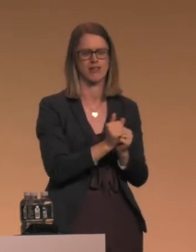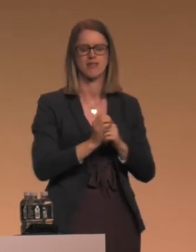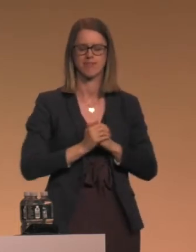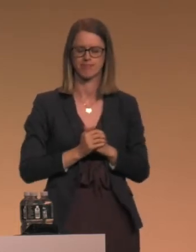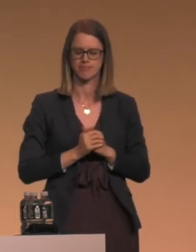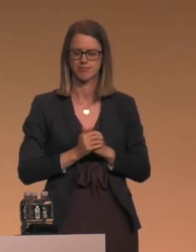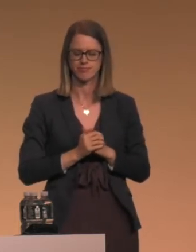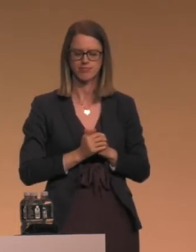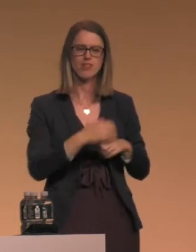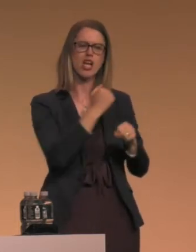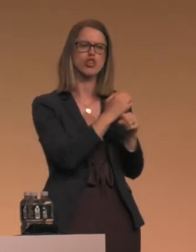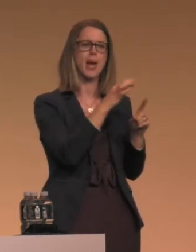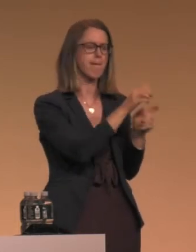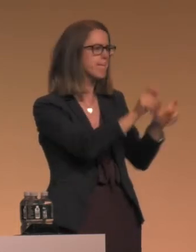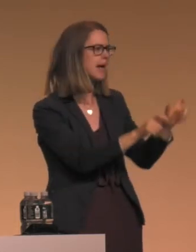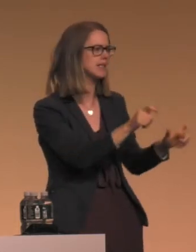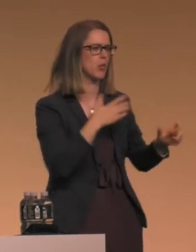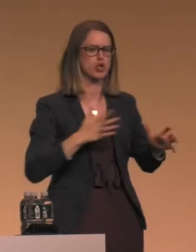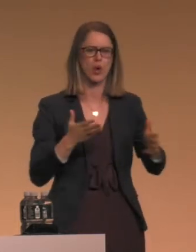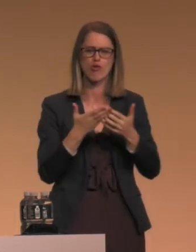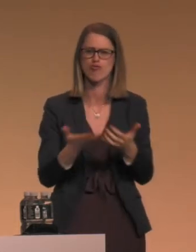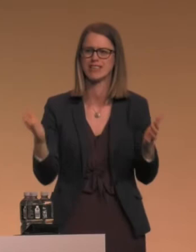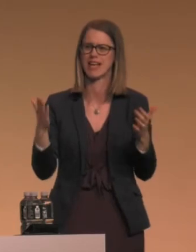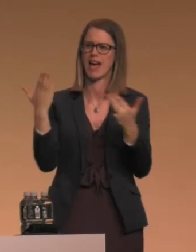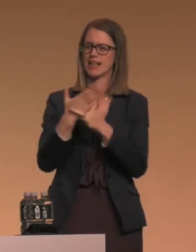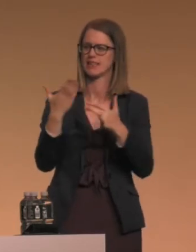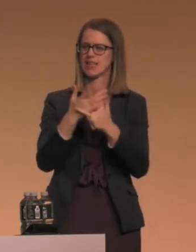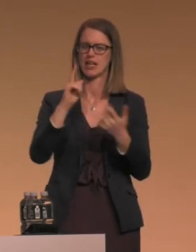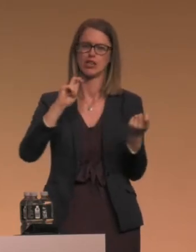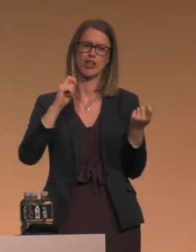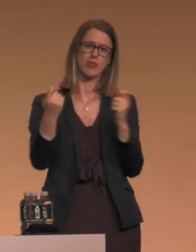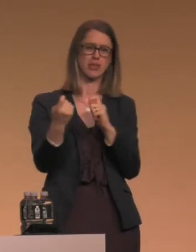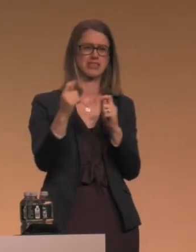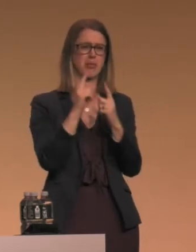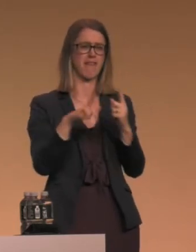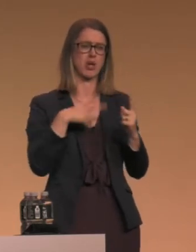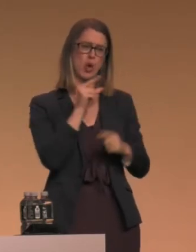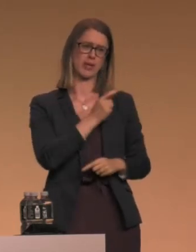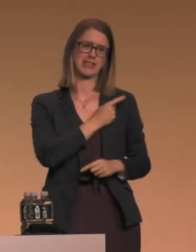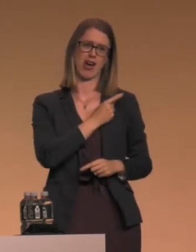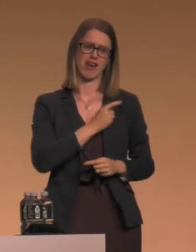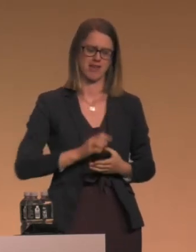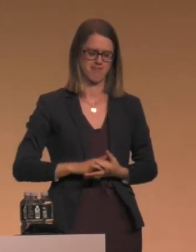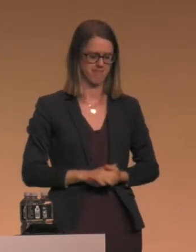General practitioners are all for increasing access, but transformation sometimes feels a bit scary.